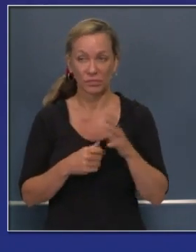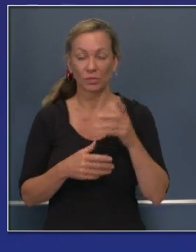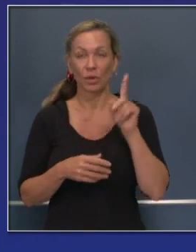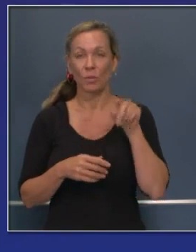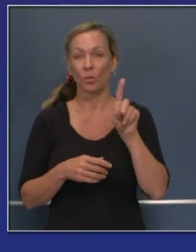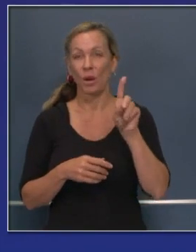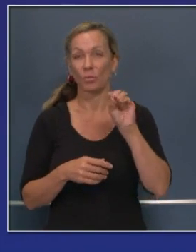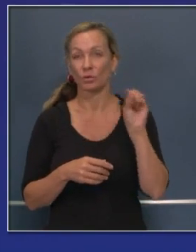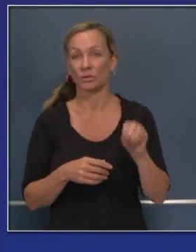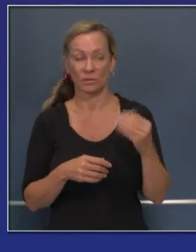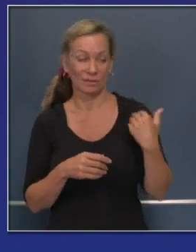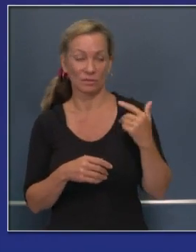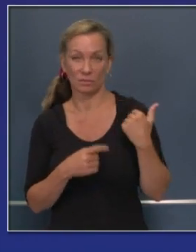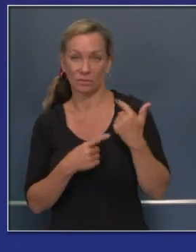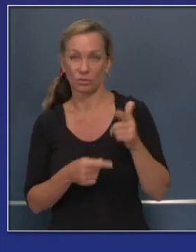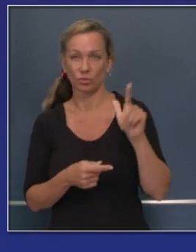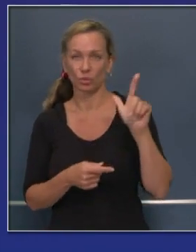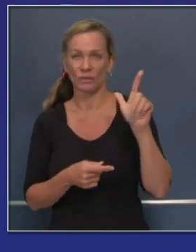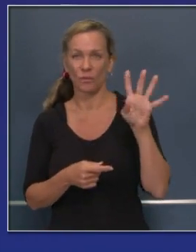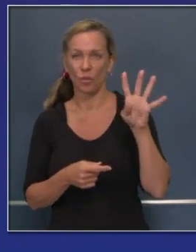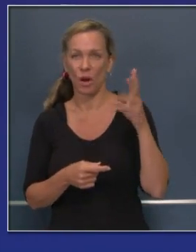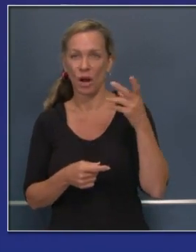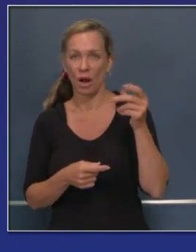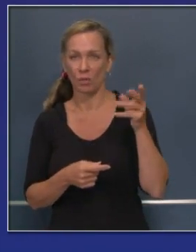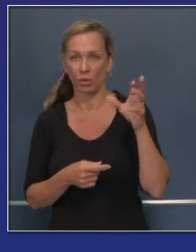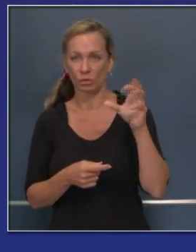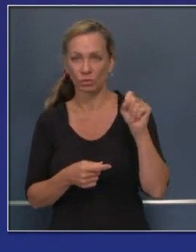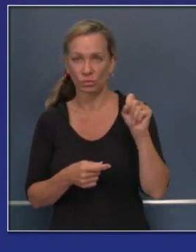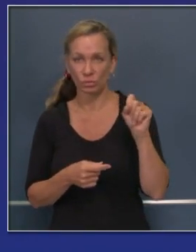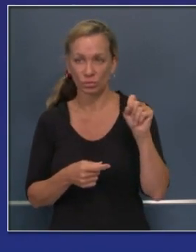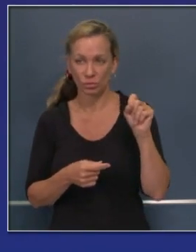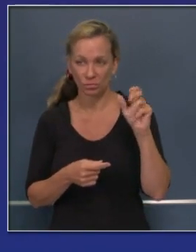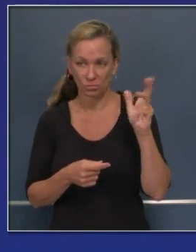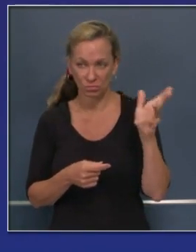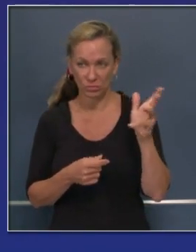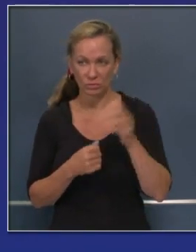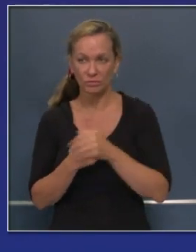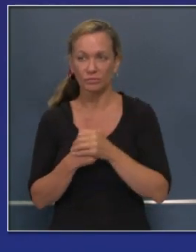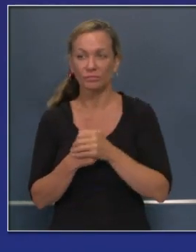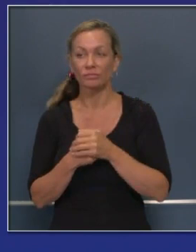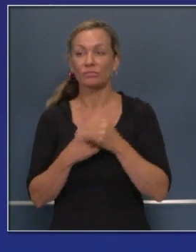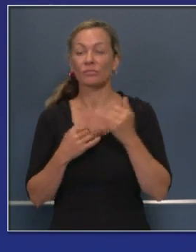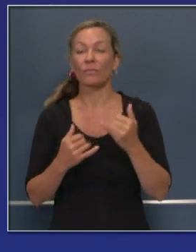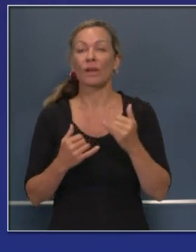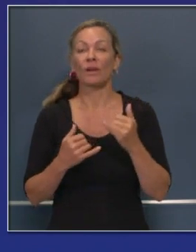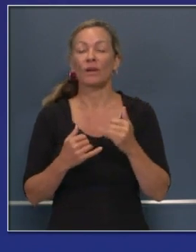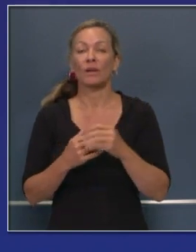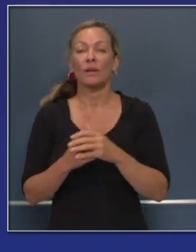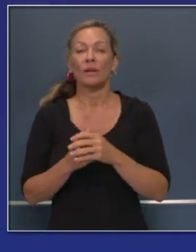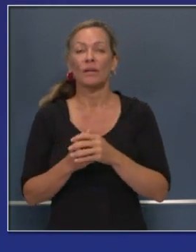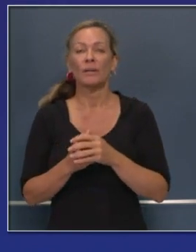WE ACTUALLY DROPPED 4.1% IN THE LAST ME FOR HOURS.